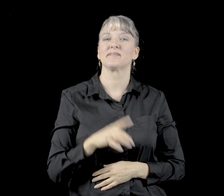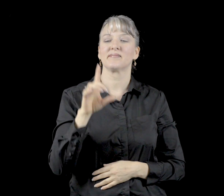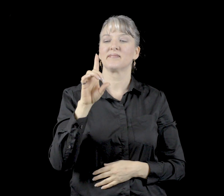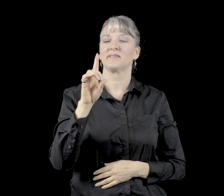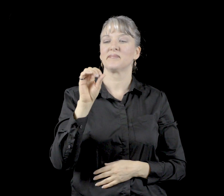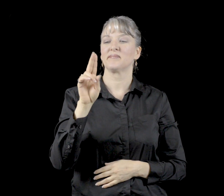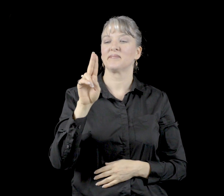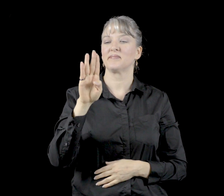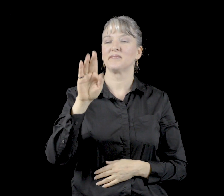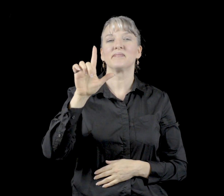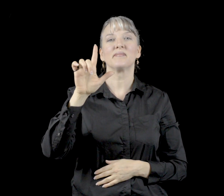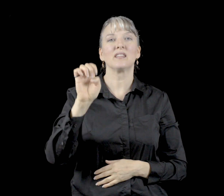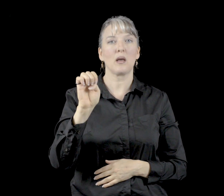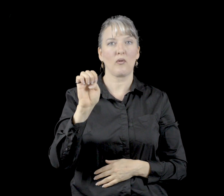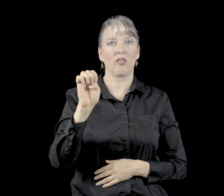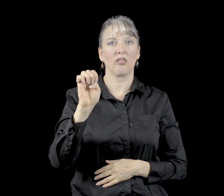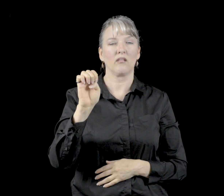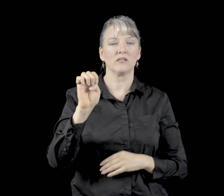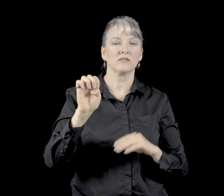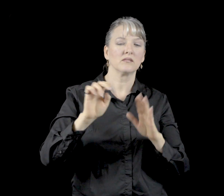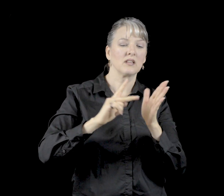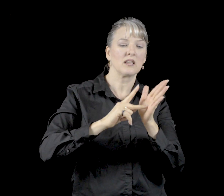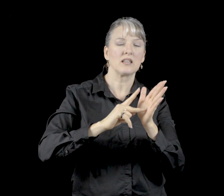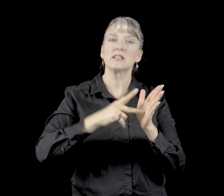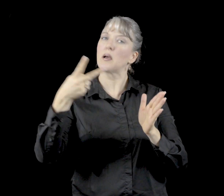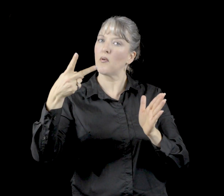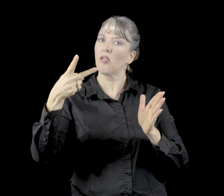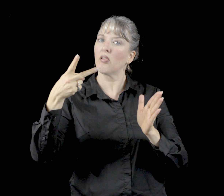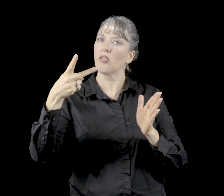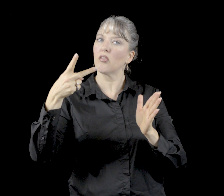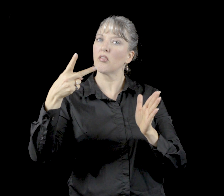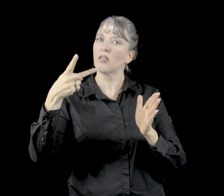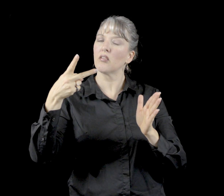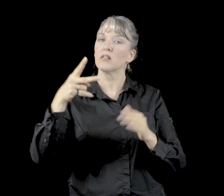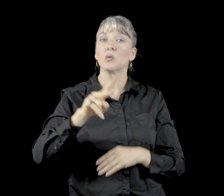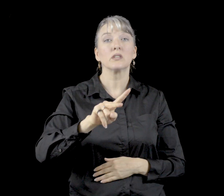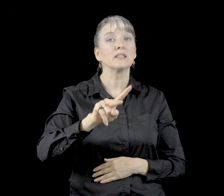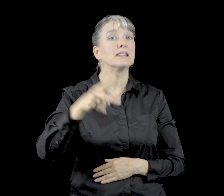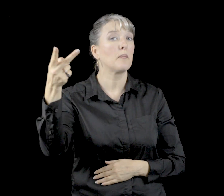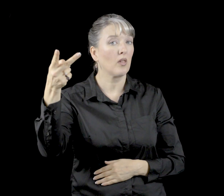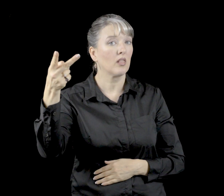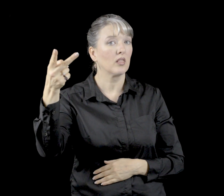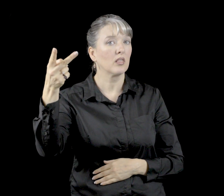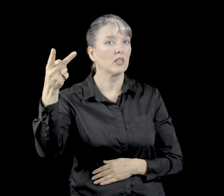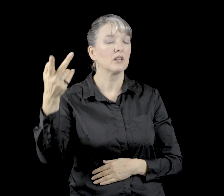D-O-U-B-L-E Double Or twice